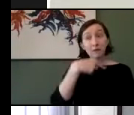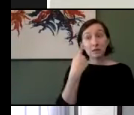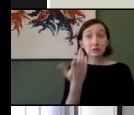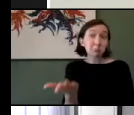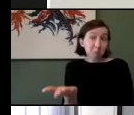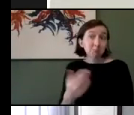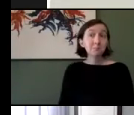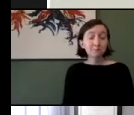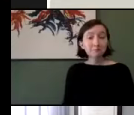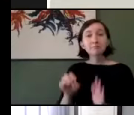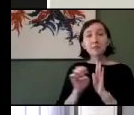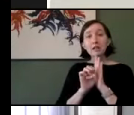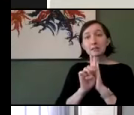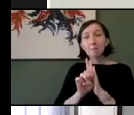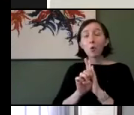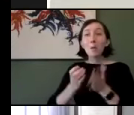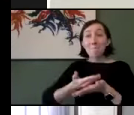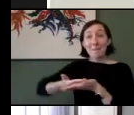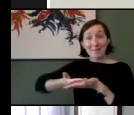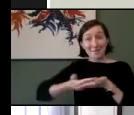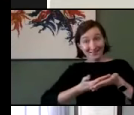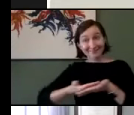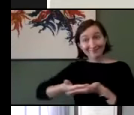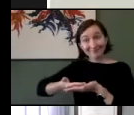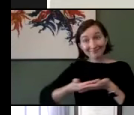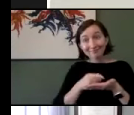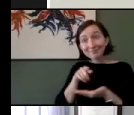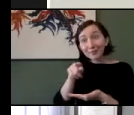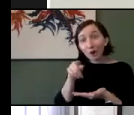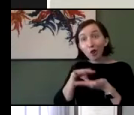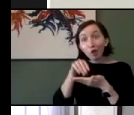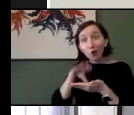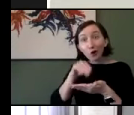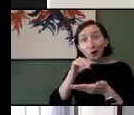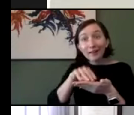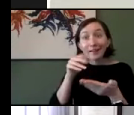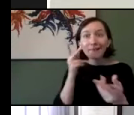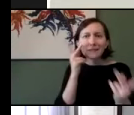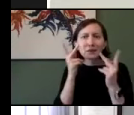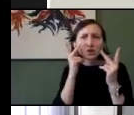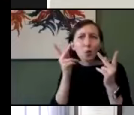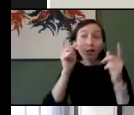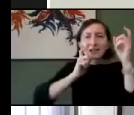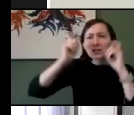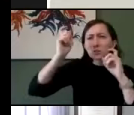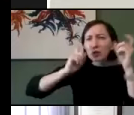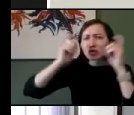That includes infants who are learning visible face expressions,